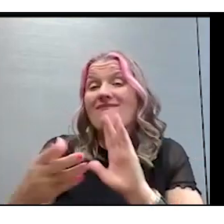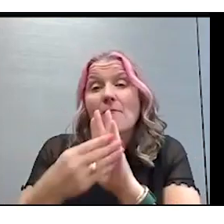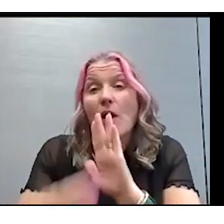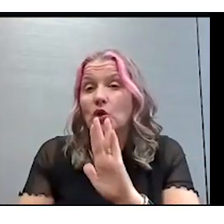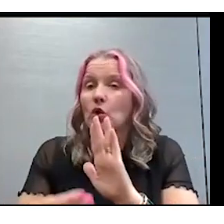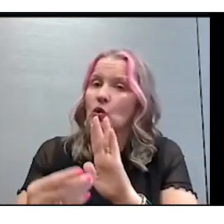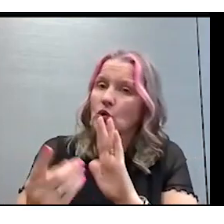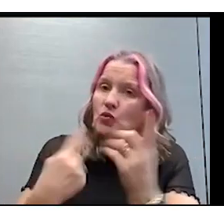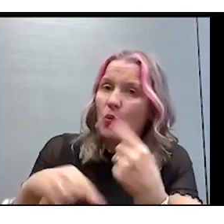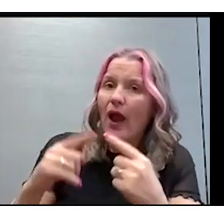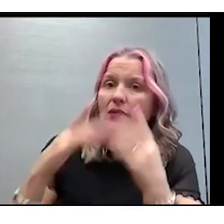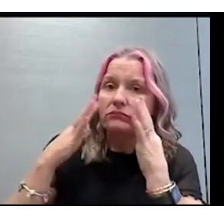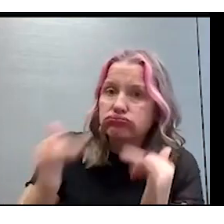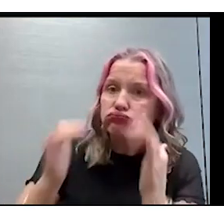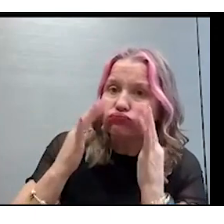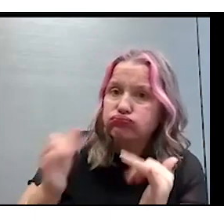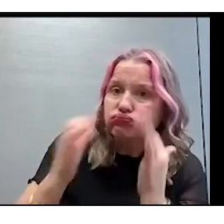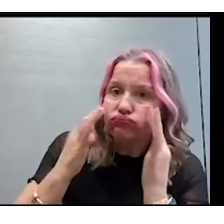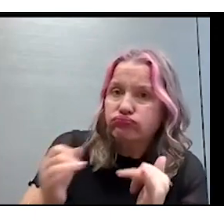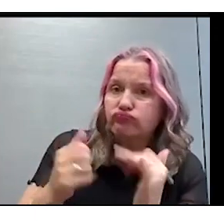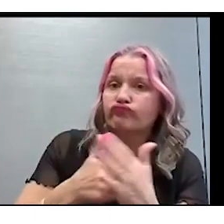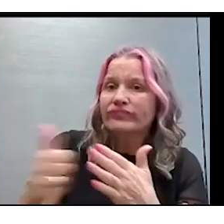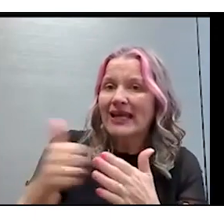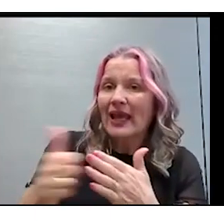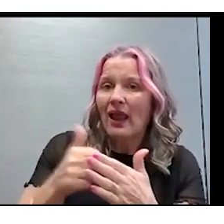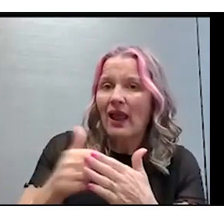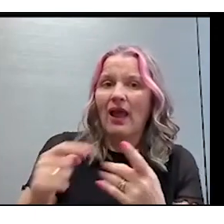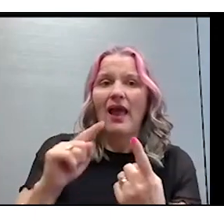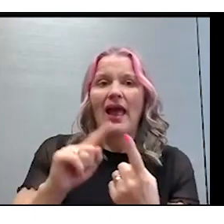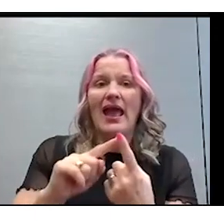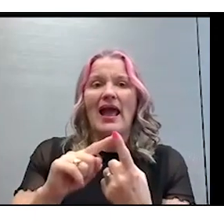we are testing, testing, testing. Then we have to measure.